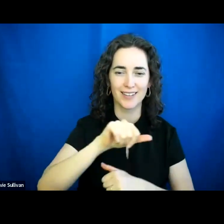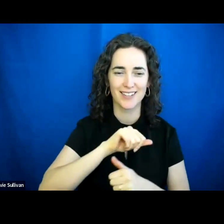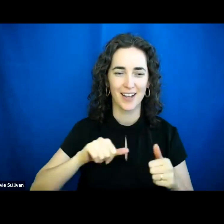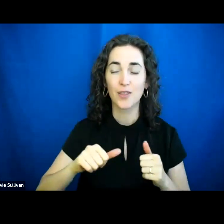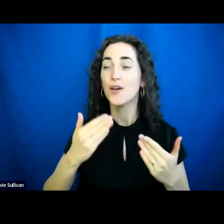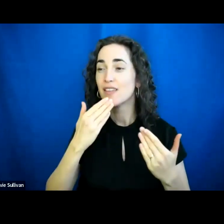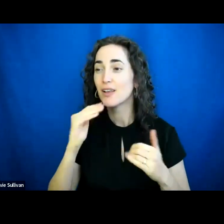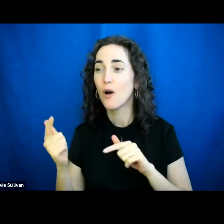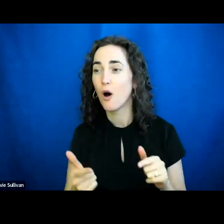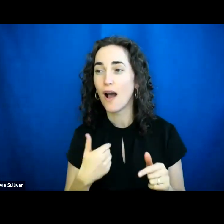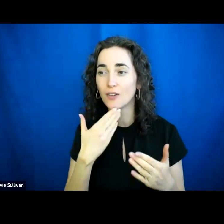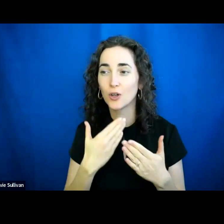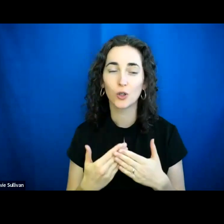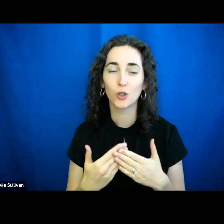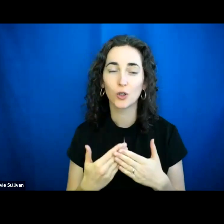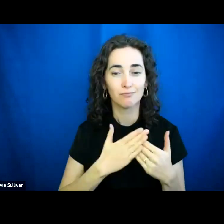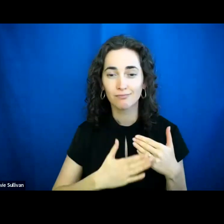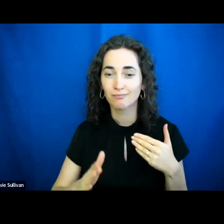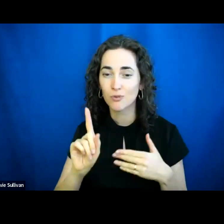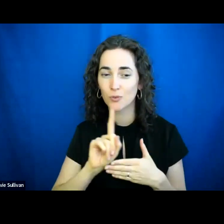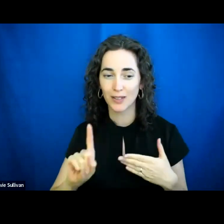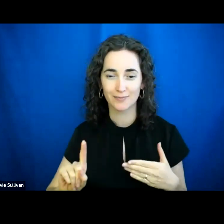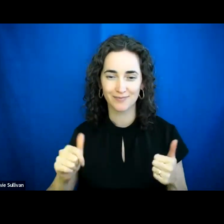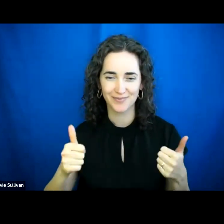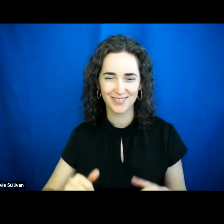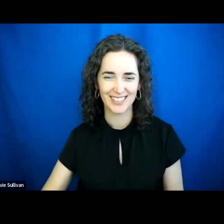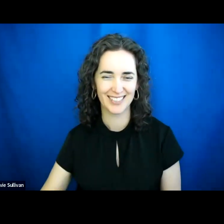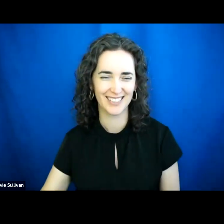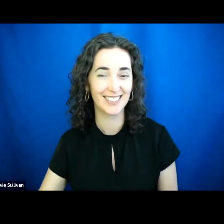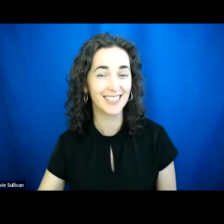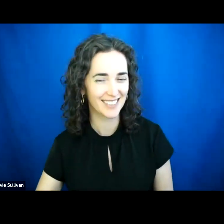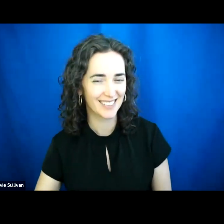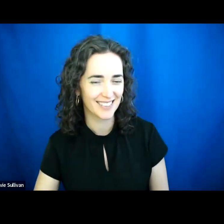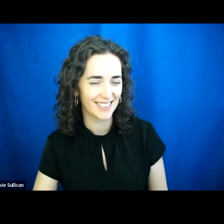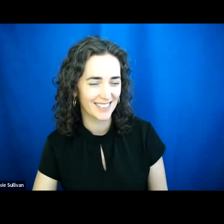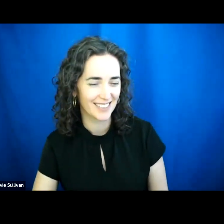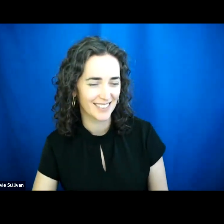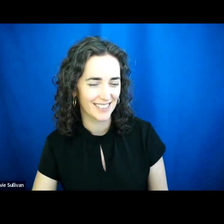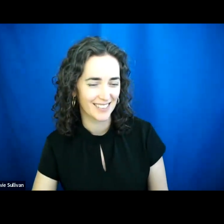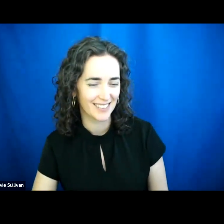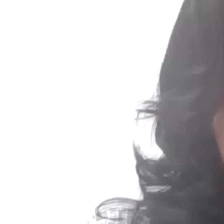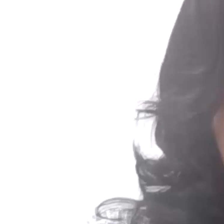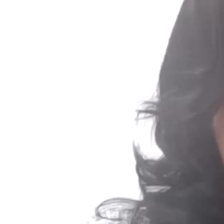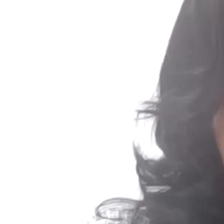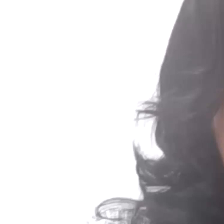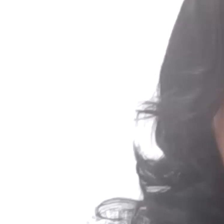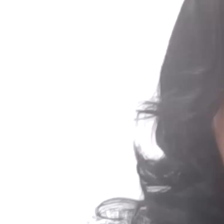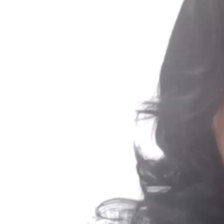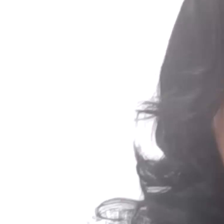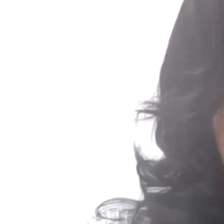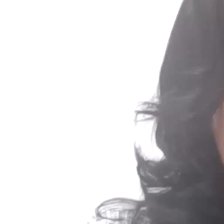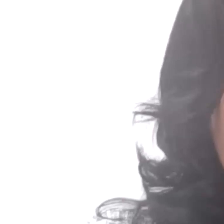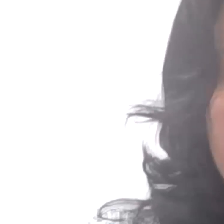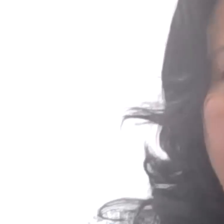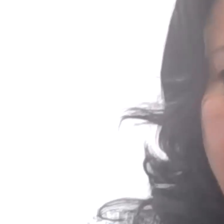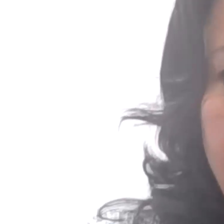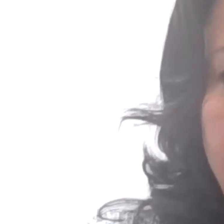So thank you all. Have a good rest of your week.